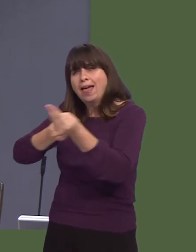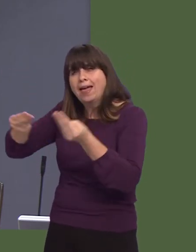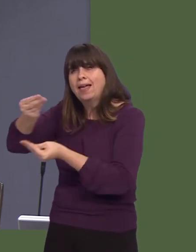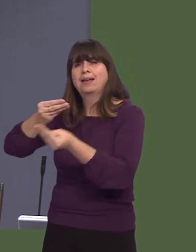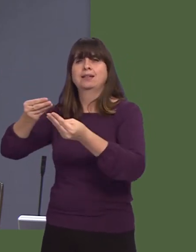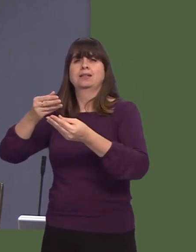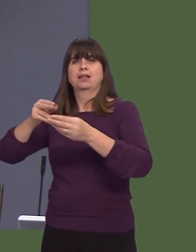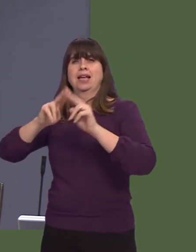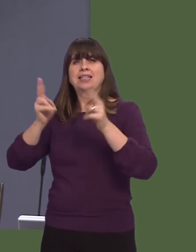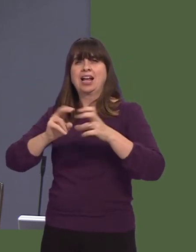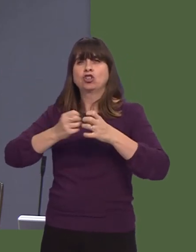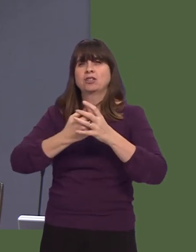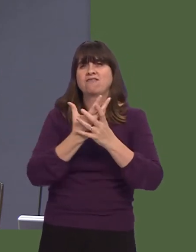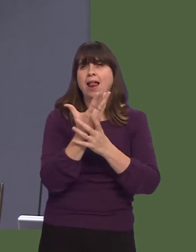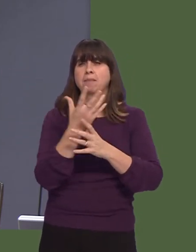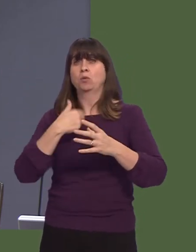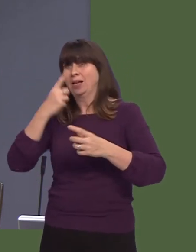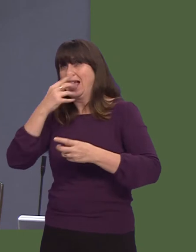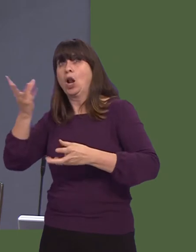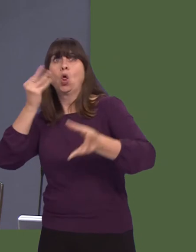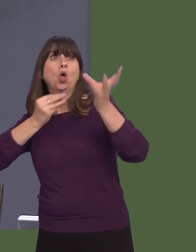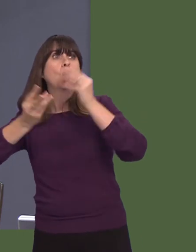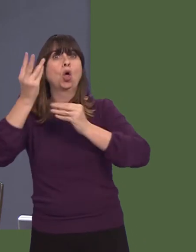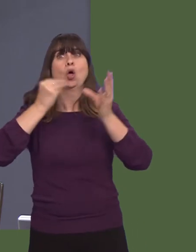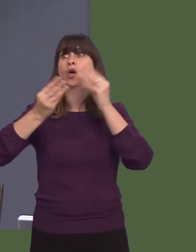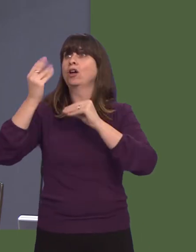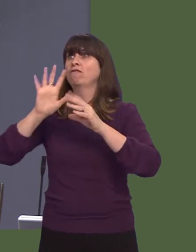I believe that there are many lessons we can learn from other sub-state nations. I know